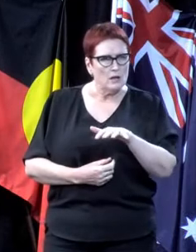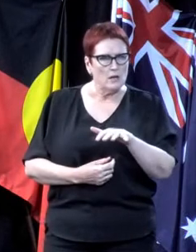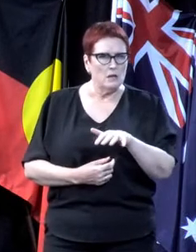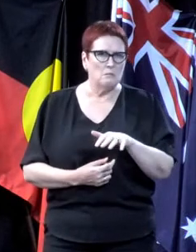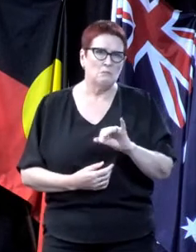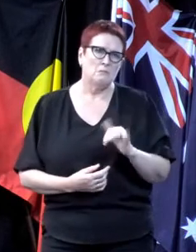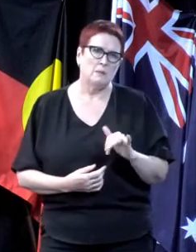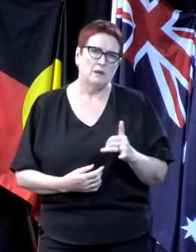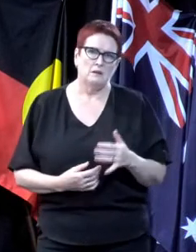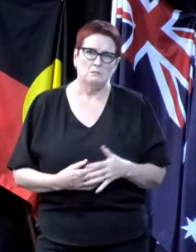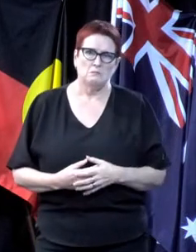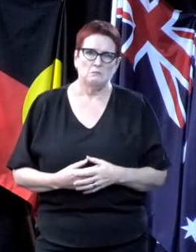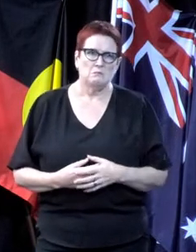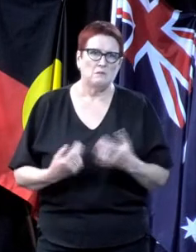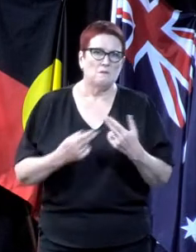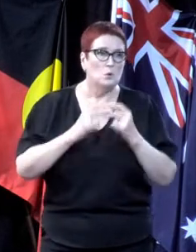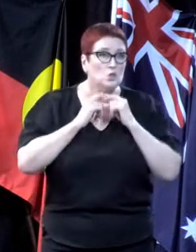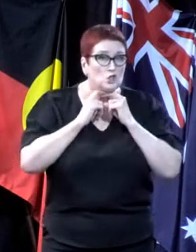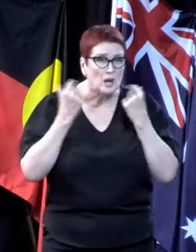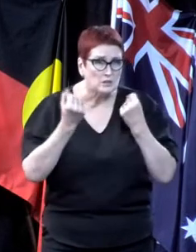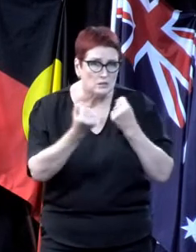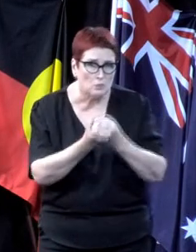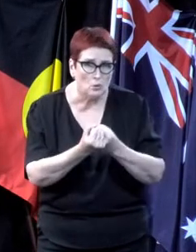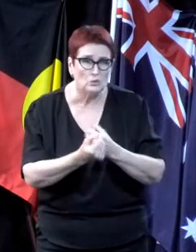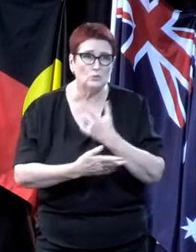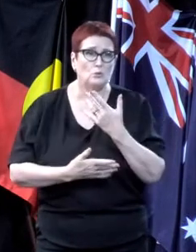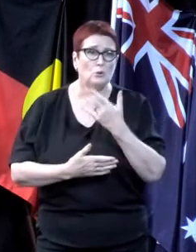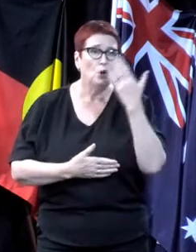for chaplaincy, school community engagement officer,